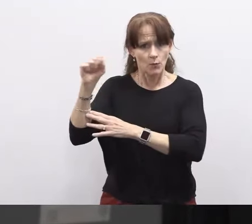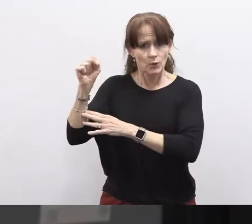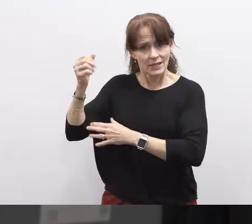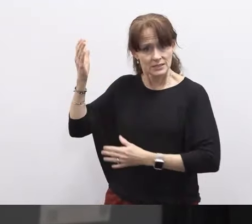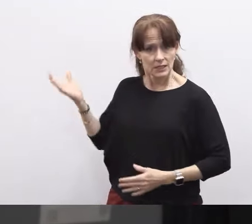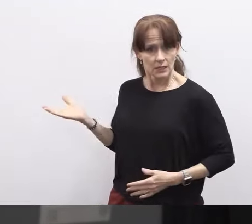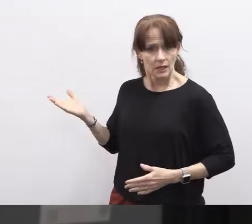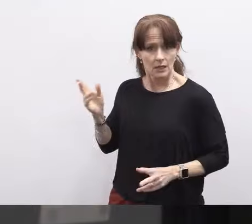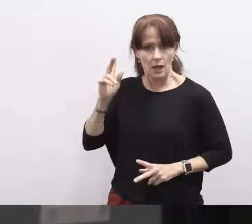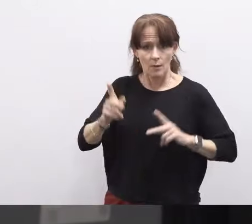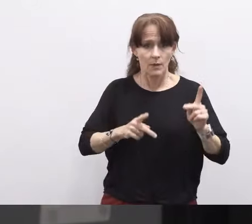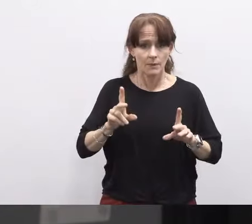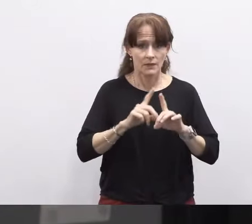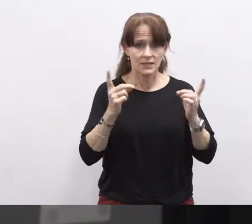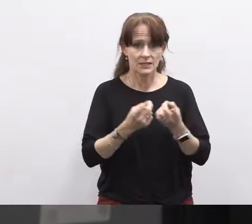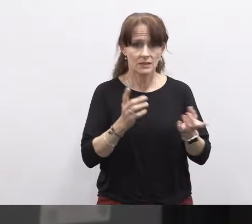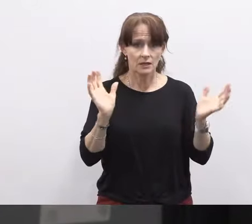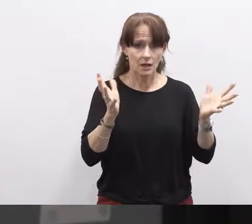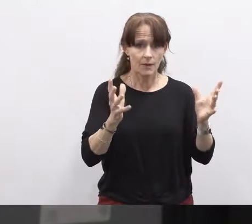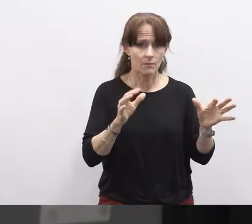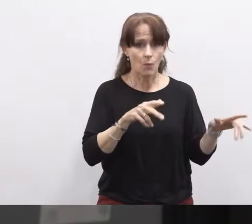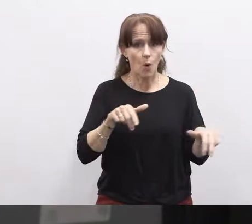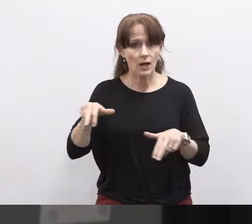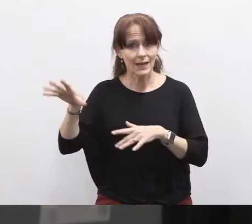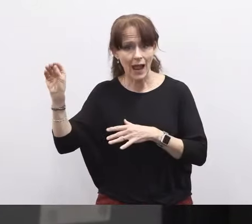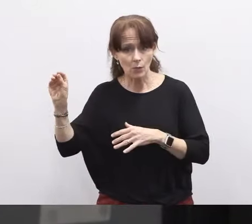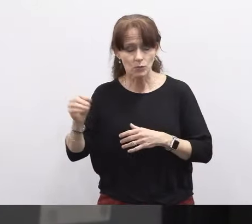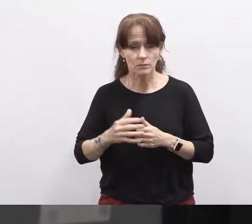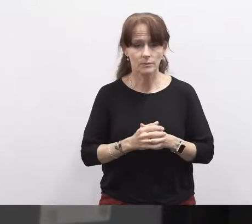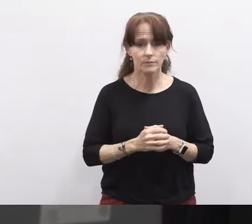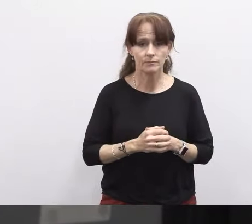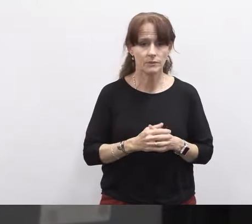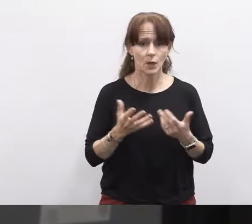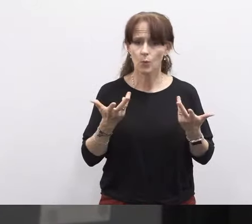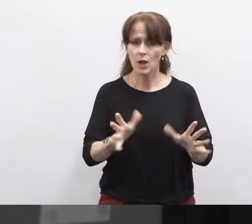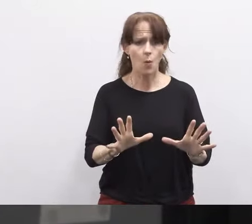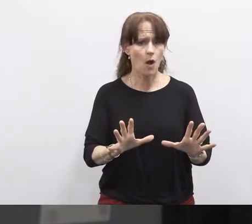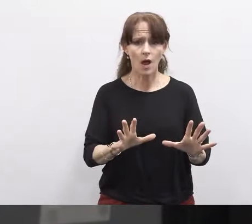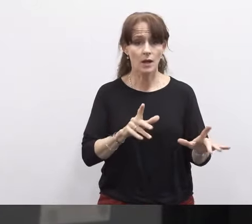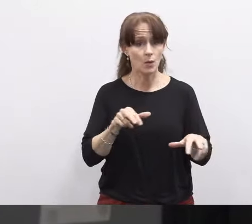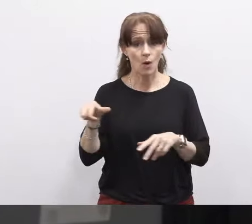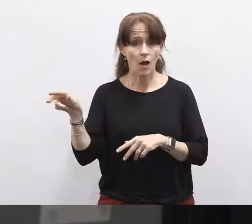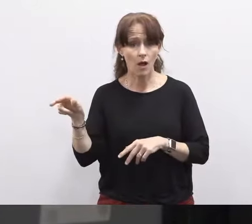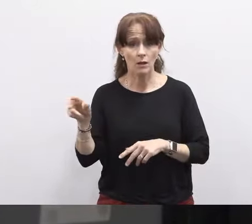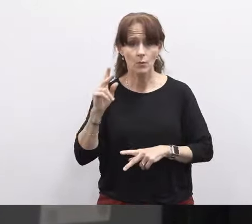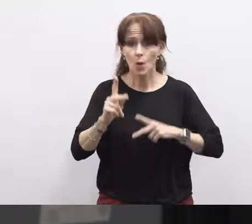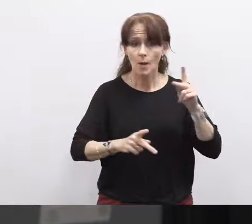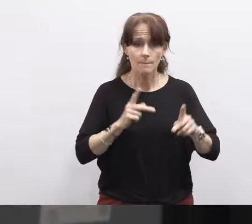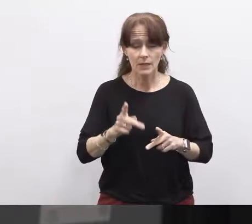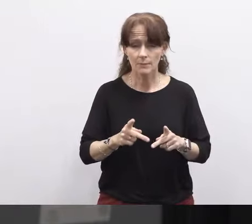You have people in the district talking about walking out. We don't wanna walk, but when people are pushed into a corner